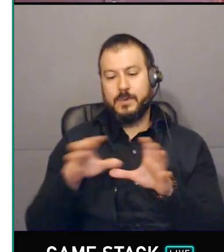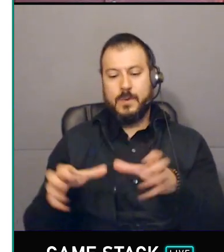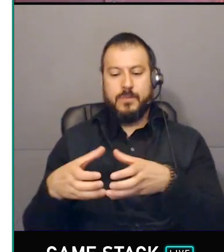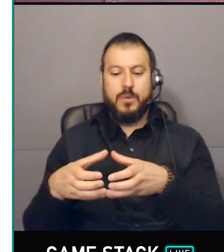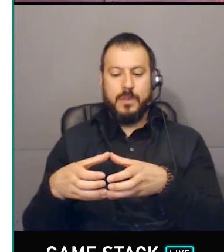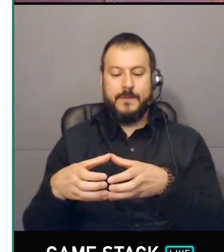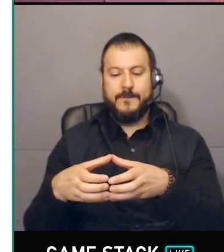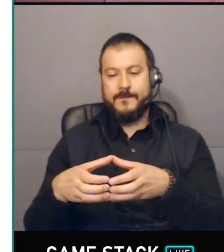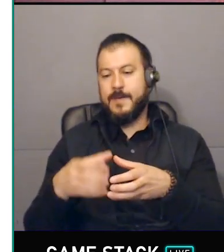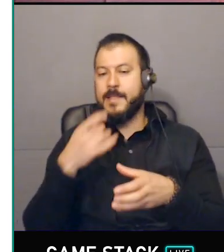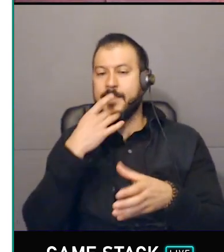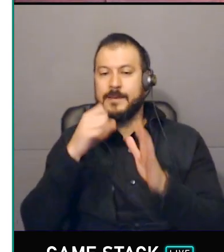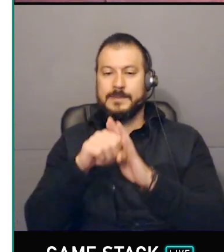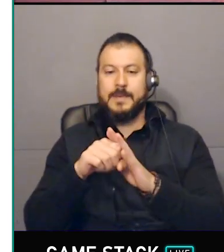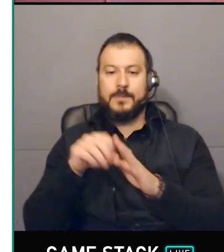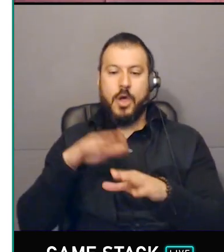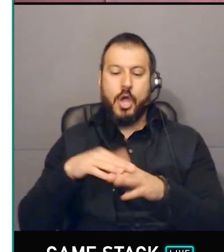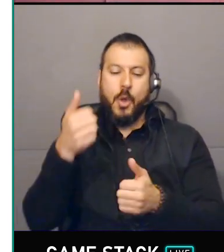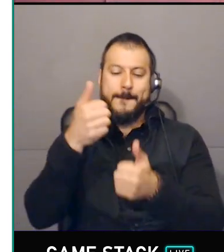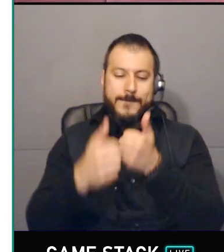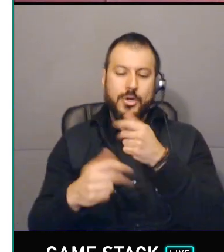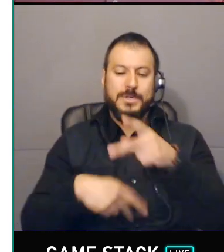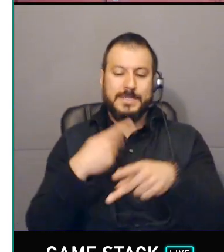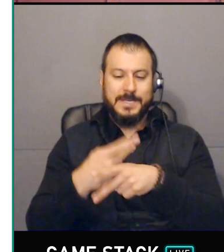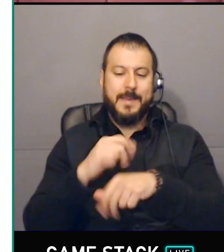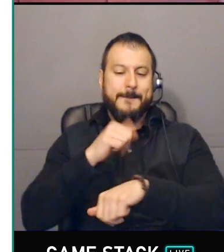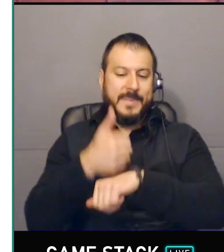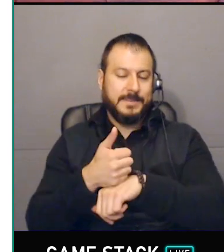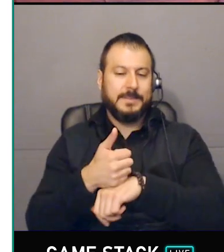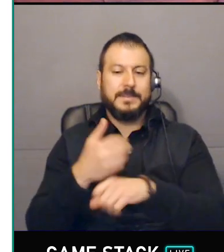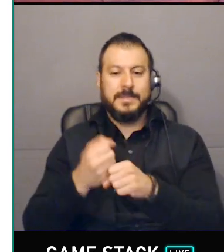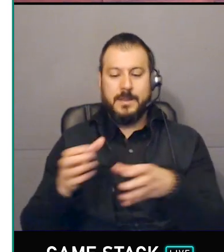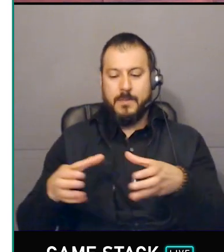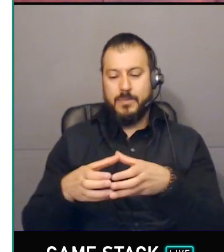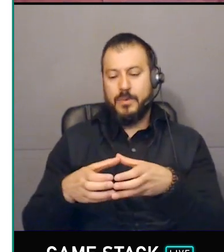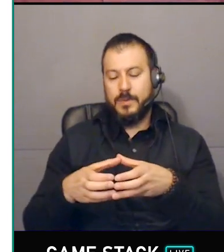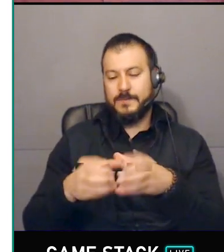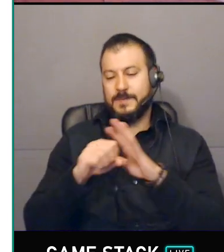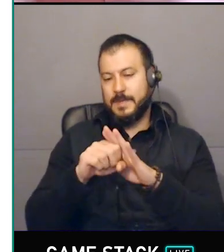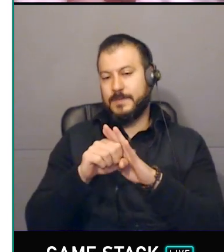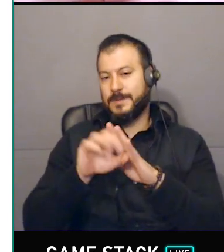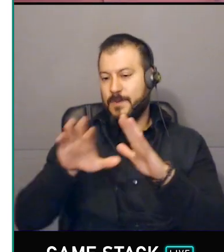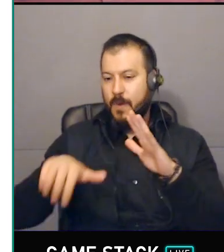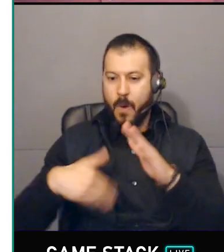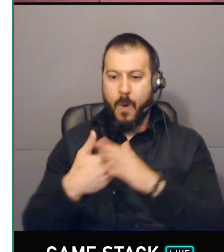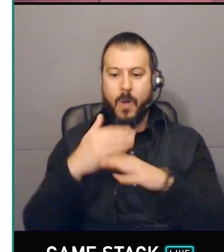a pool of light samples on a per-type basis, so you get a pool of samples that are all on triangle lights,